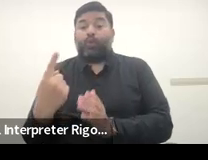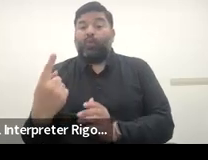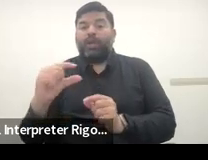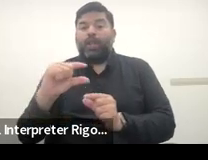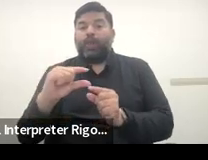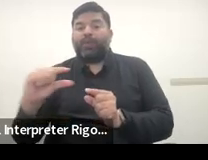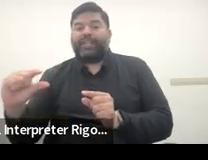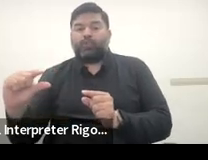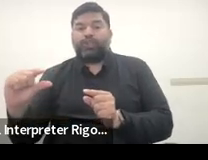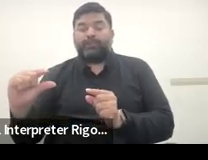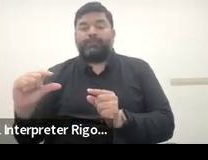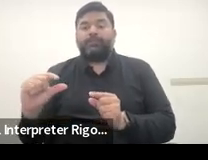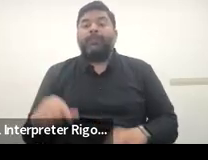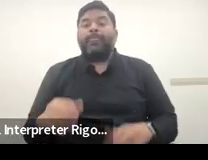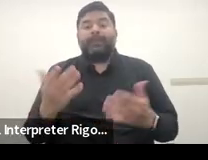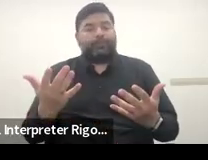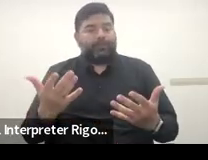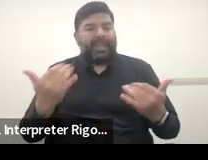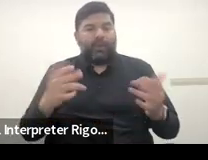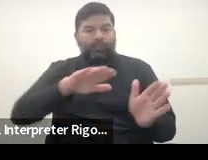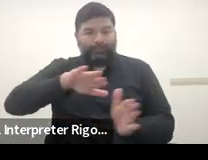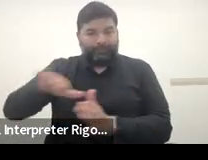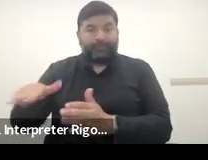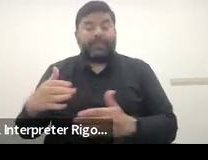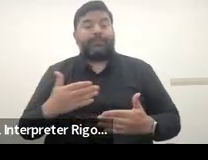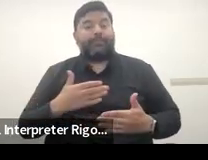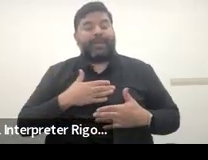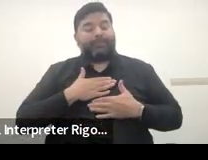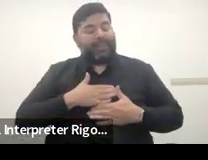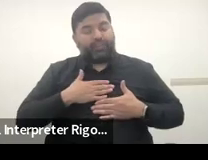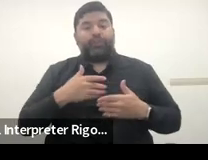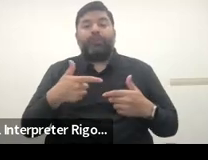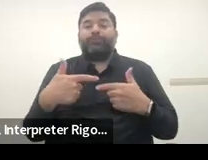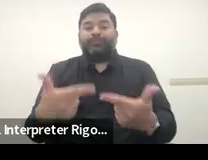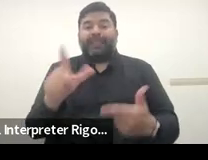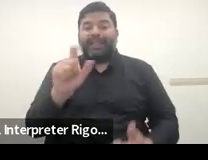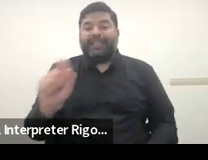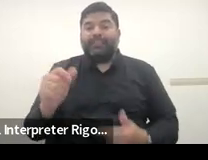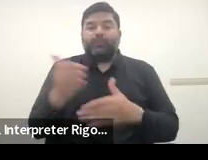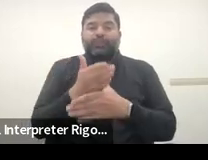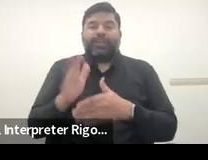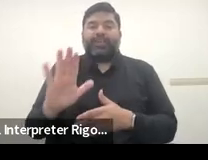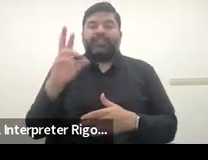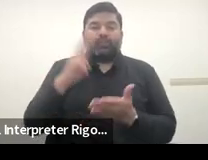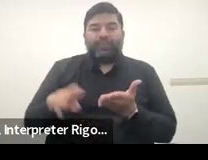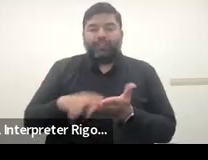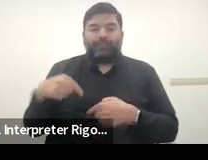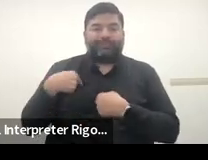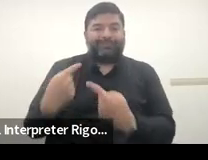the way it is my a great pleasure to now let Lee take over and tell us about their great research.